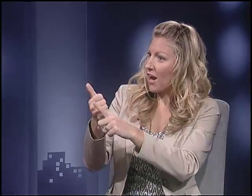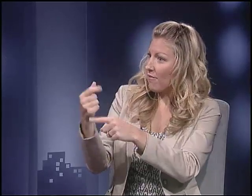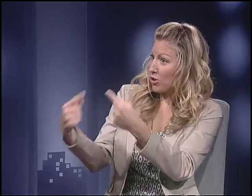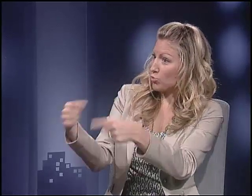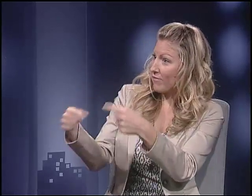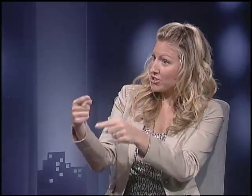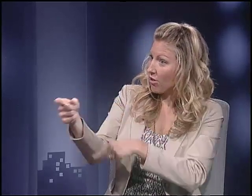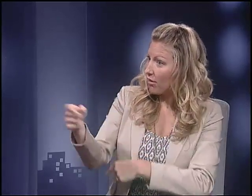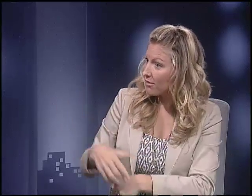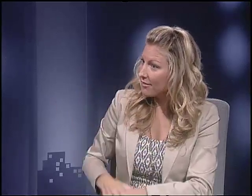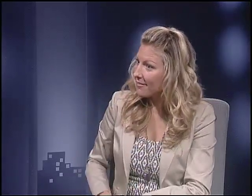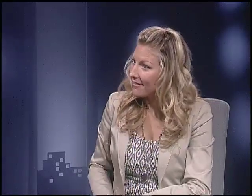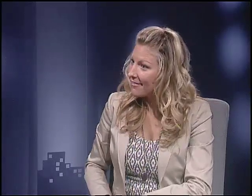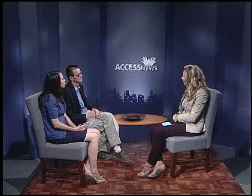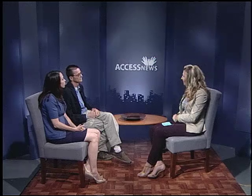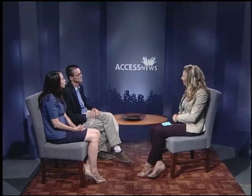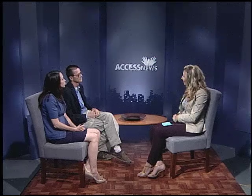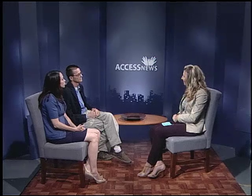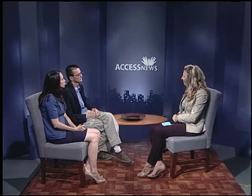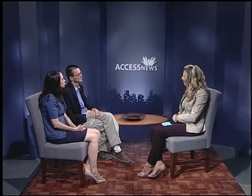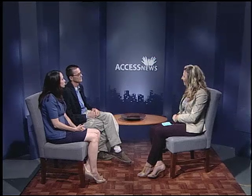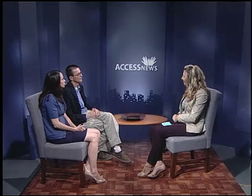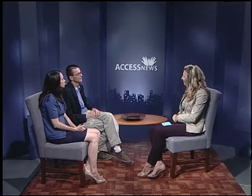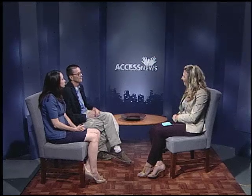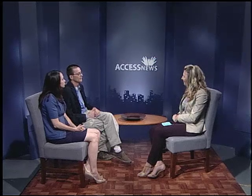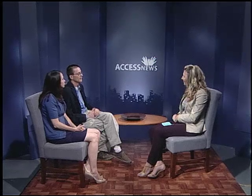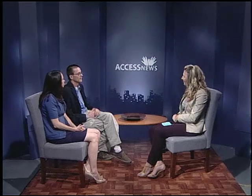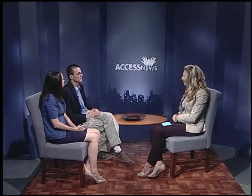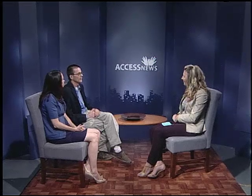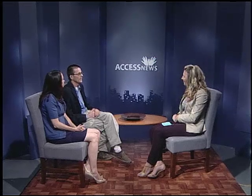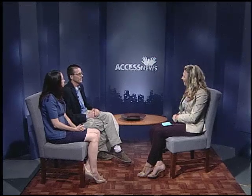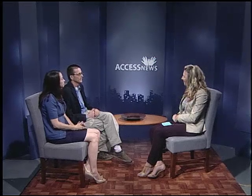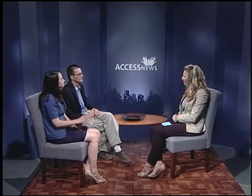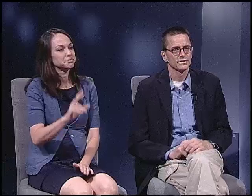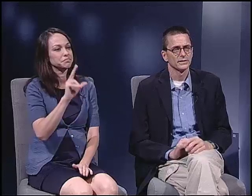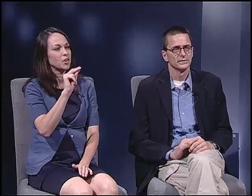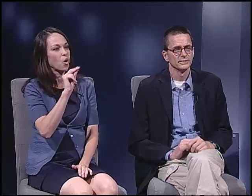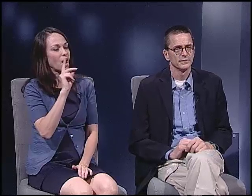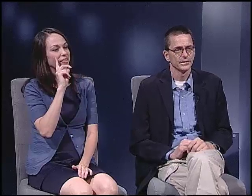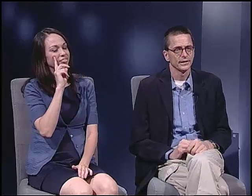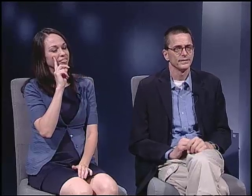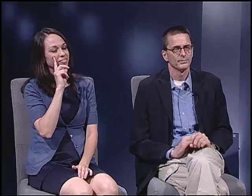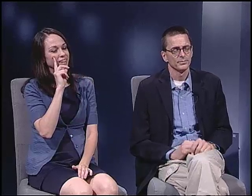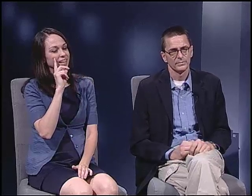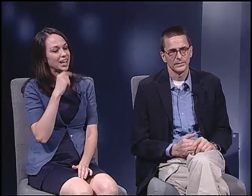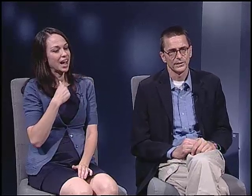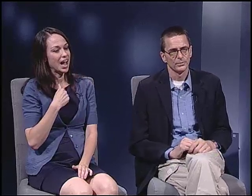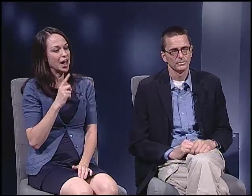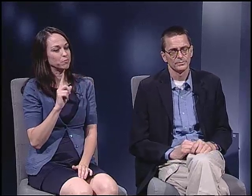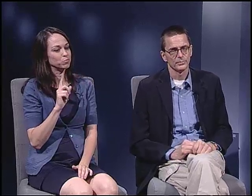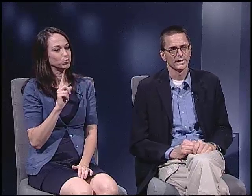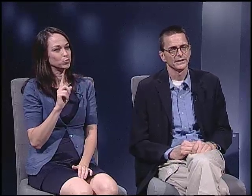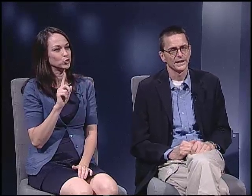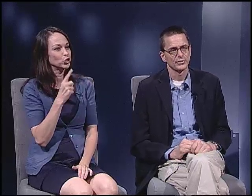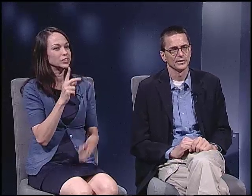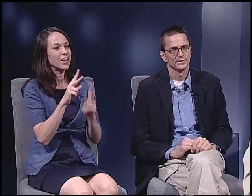do you consider yourself controversial? No, I think I'm just a very, you know, well intentioned,